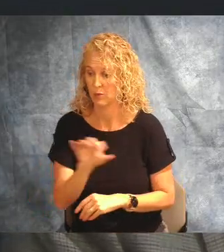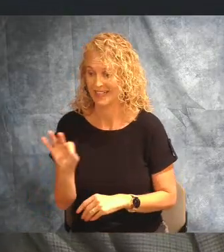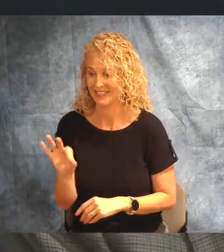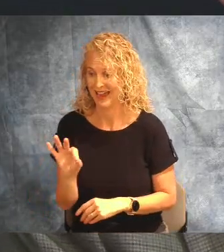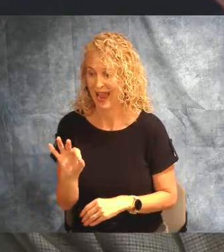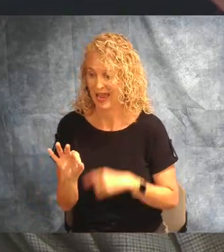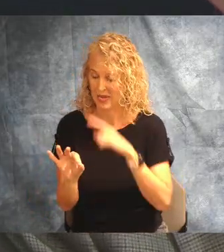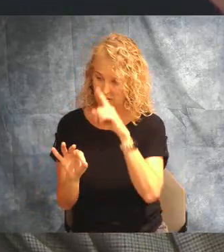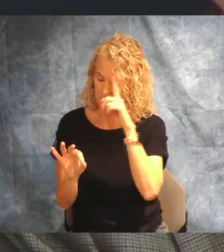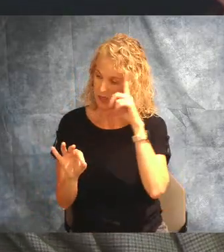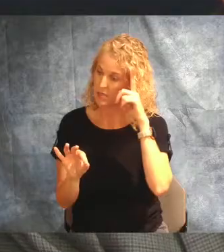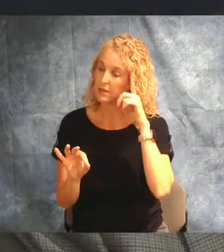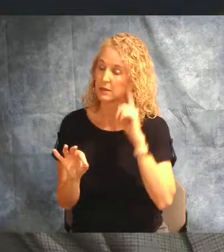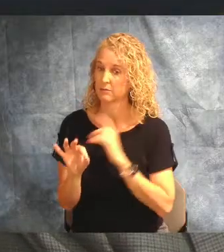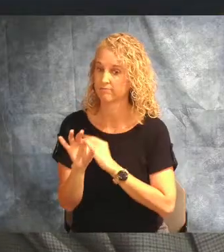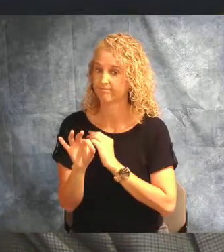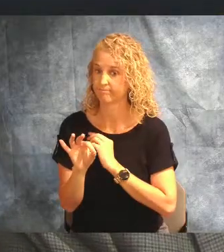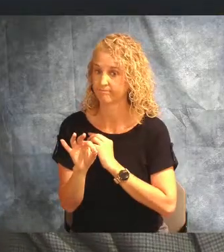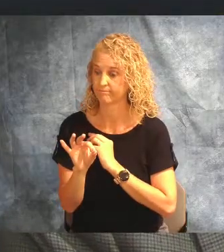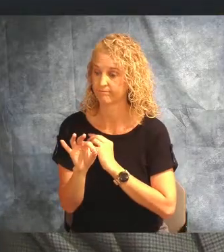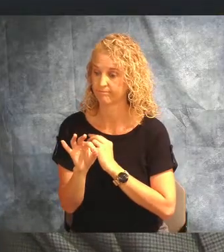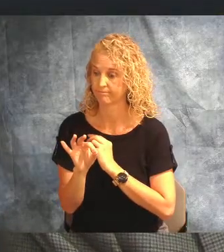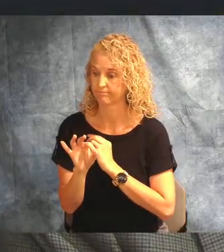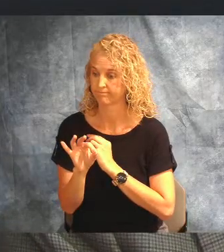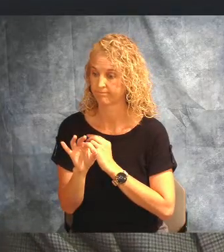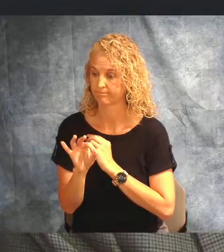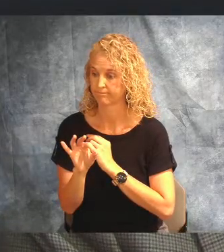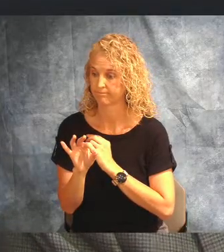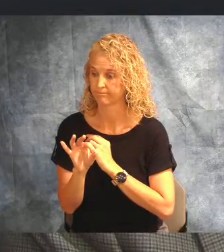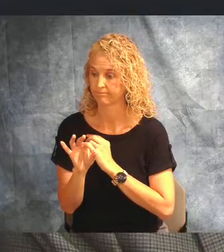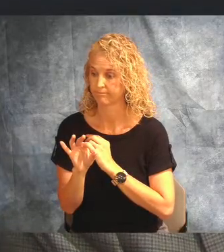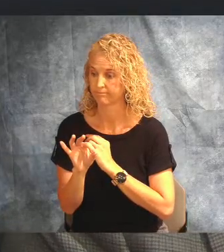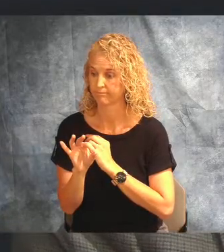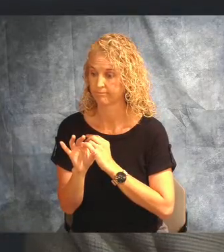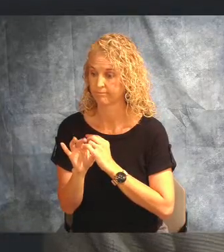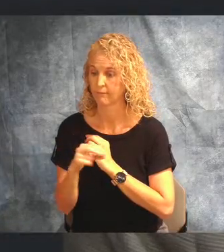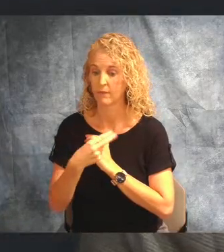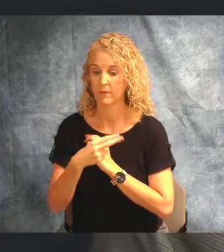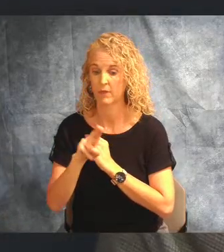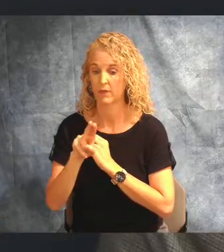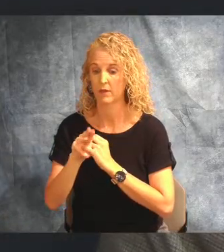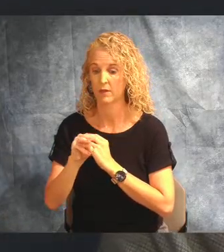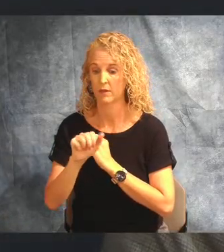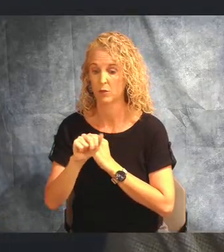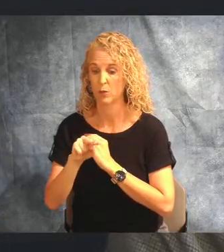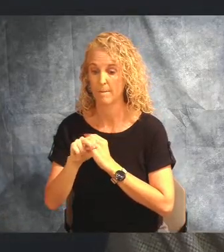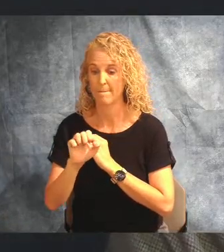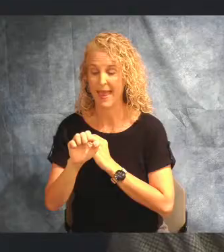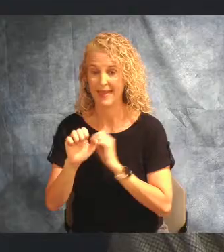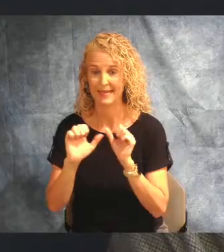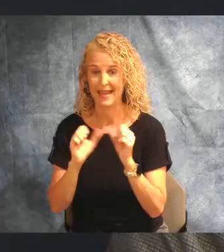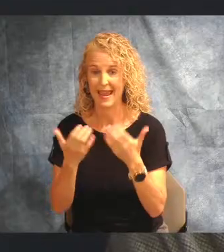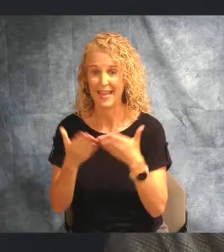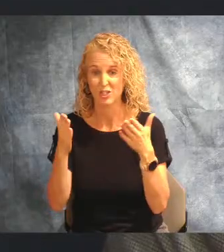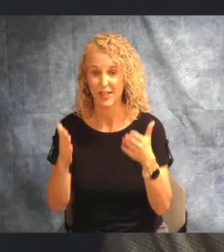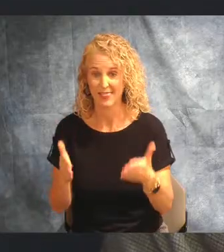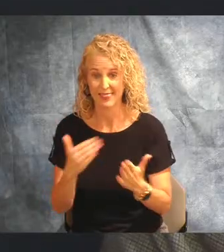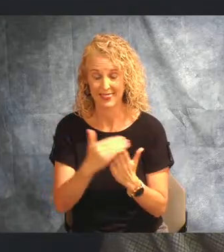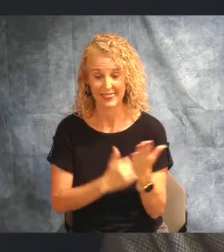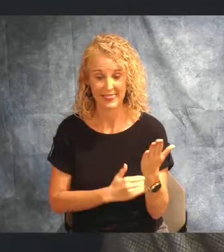is the change to the humane agent list. I just don't know what this is and I was just curious